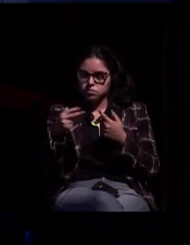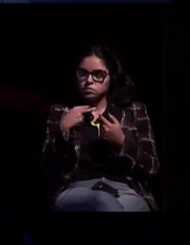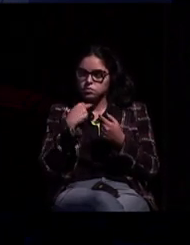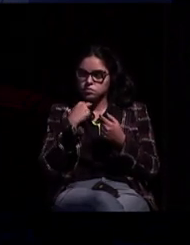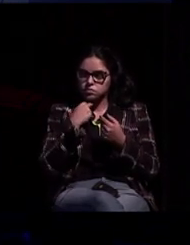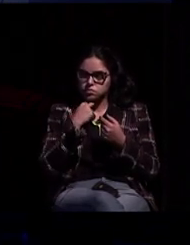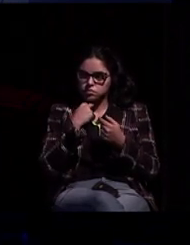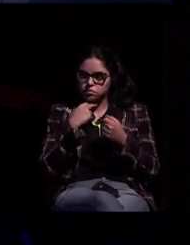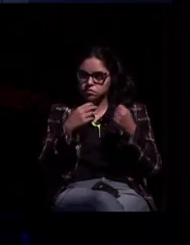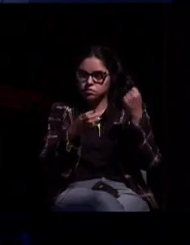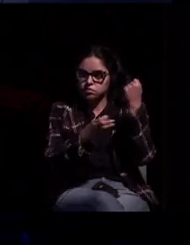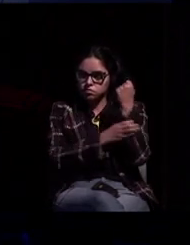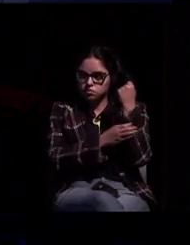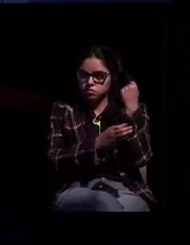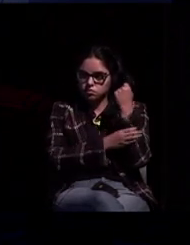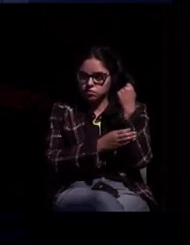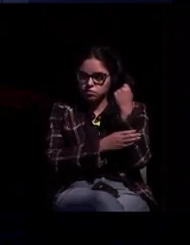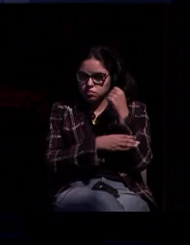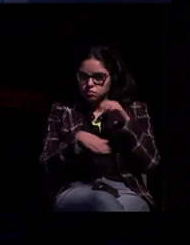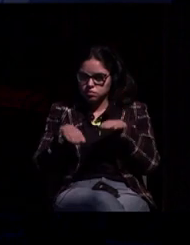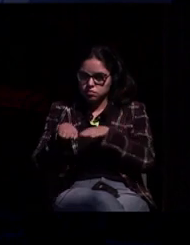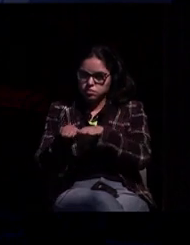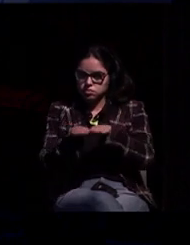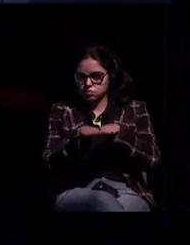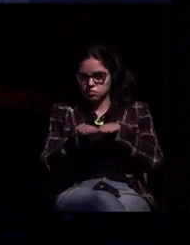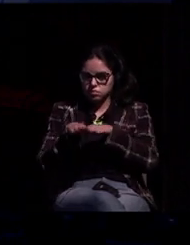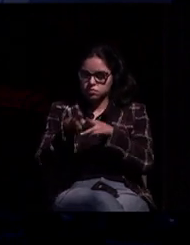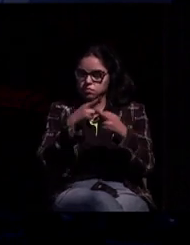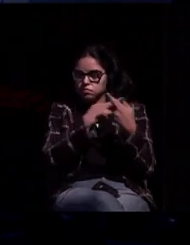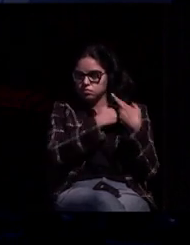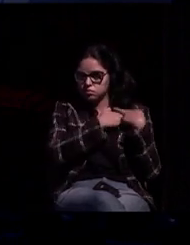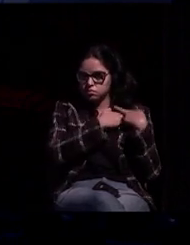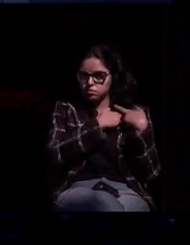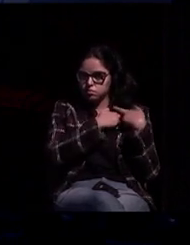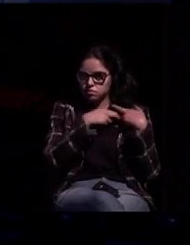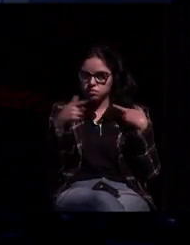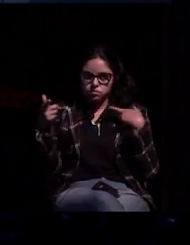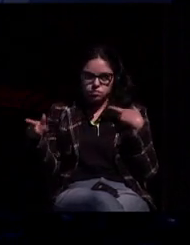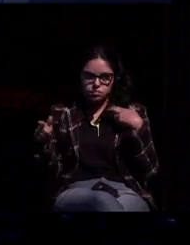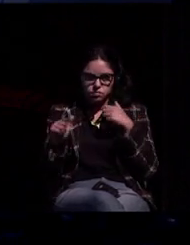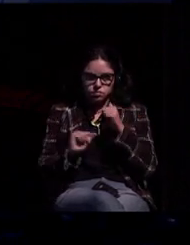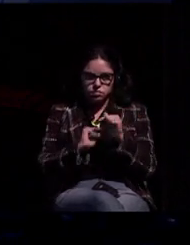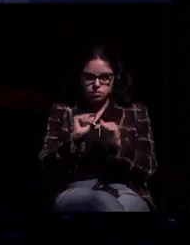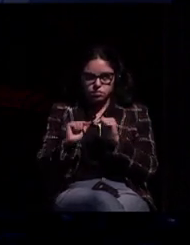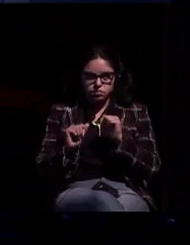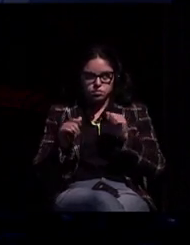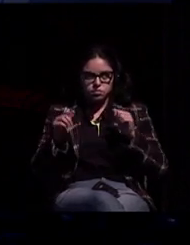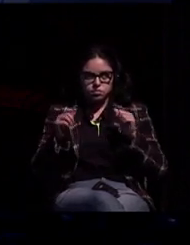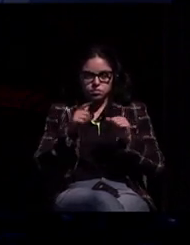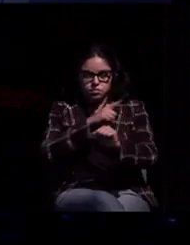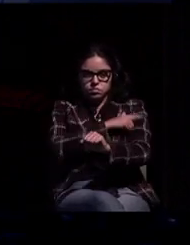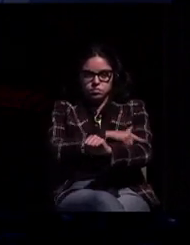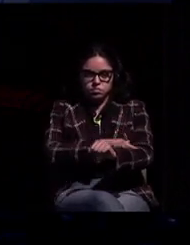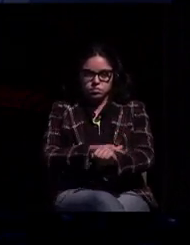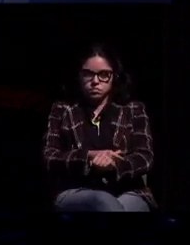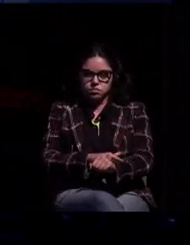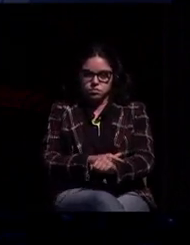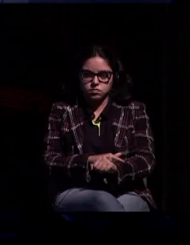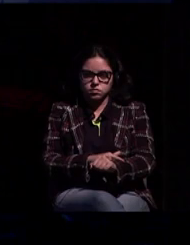equitable, and accountable without decent jobs. It is unethical. It is not possible to talk about it